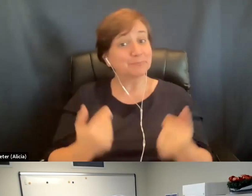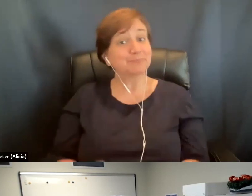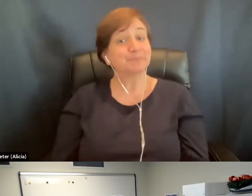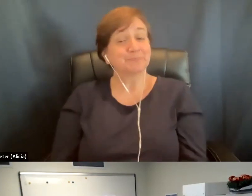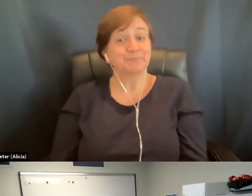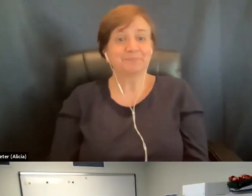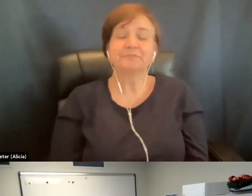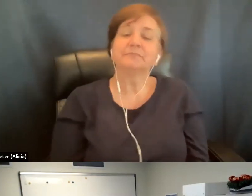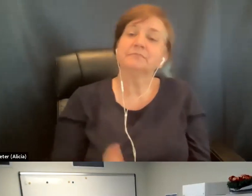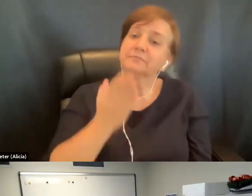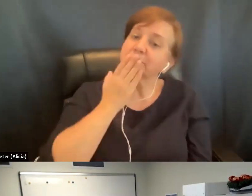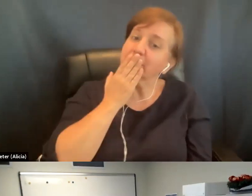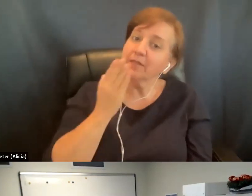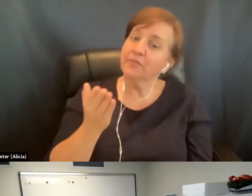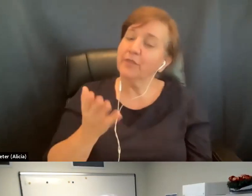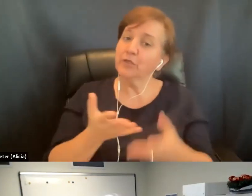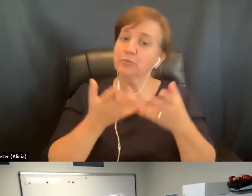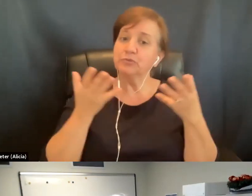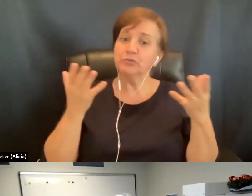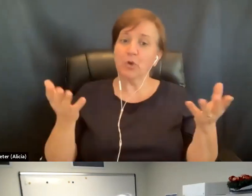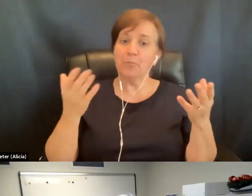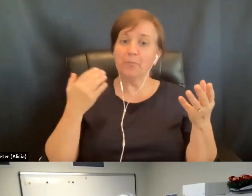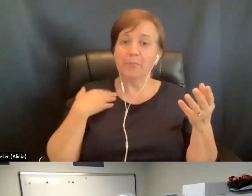Ram Subramaniam (He/him): Thank you so much, Dr beer, you know that was a very enlightening.